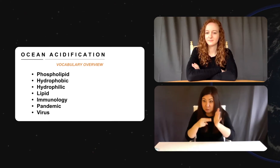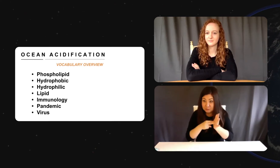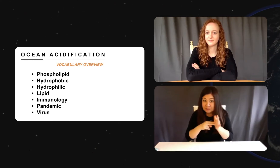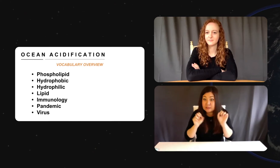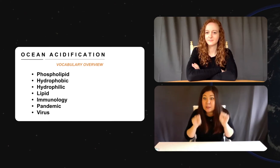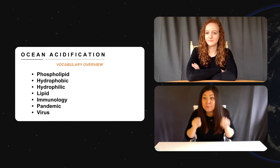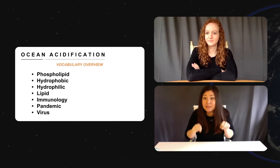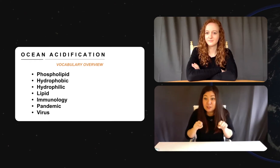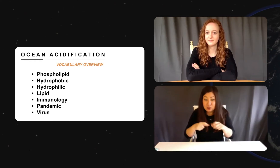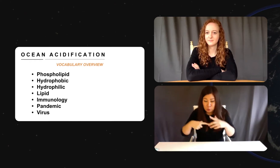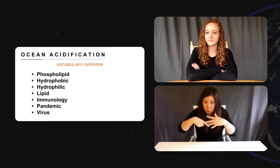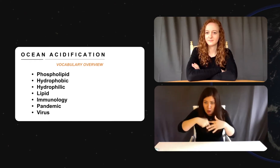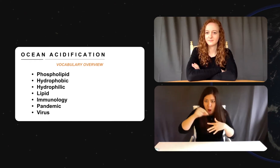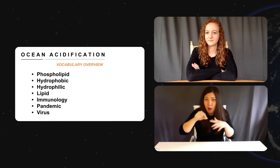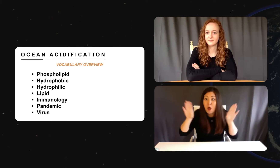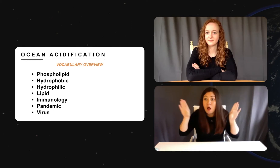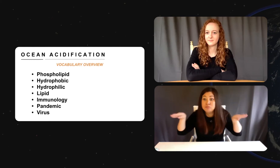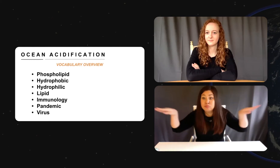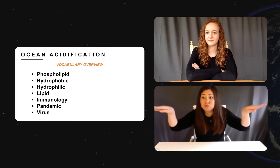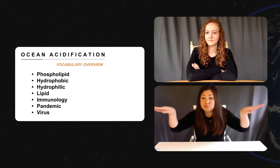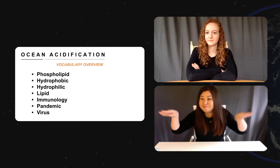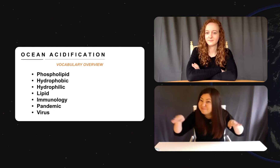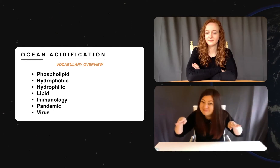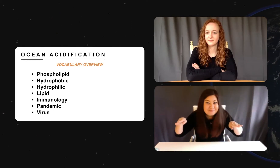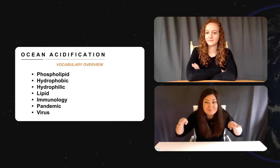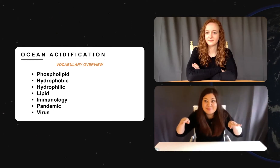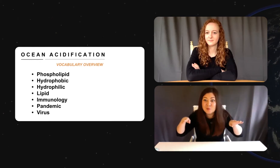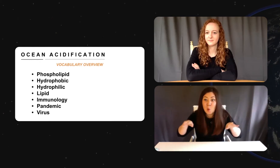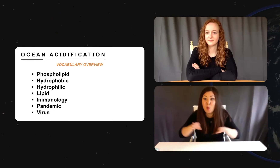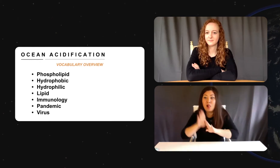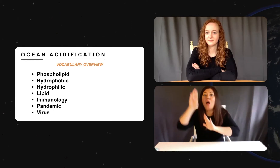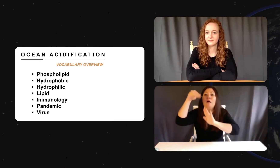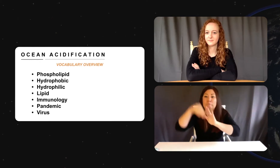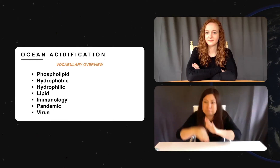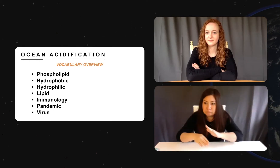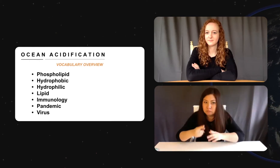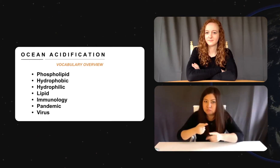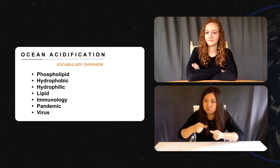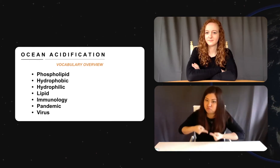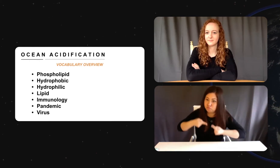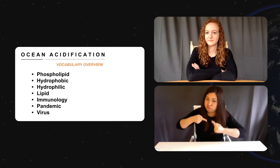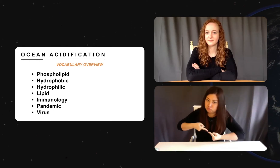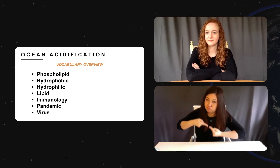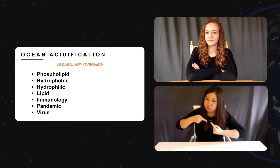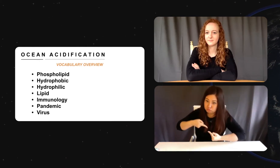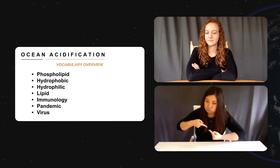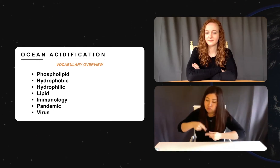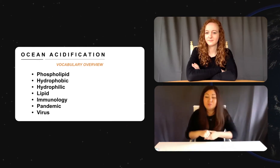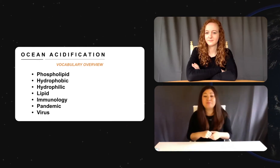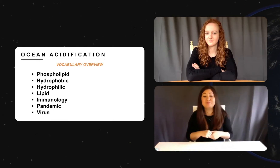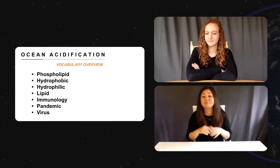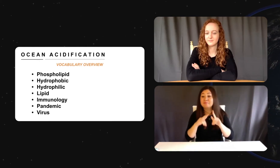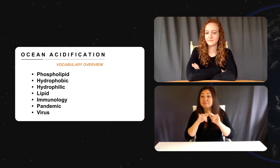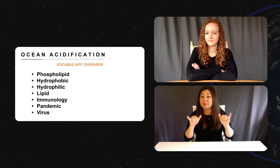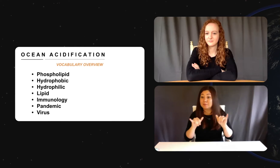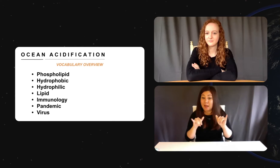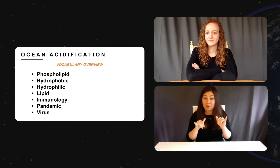The oil sticks to their feathers. Once they've gotten their fish, they can't fly out.